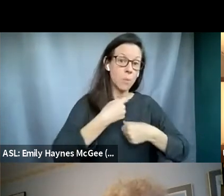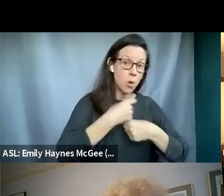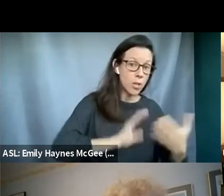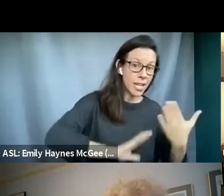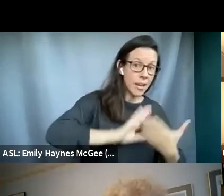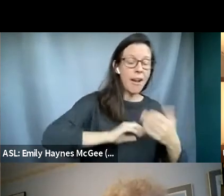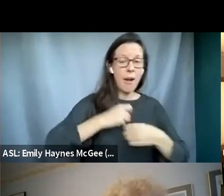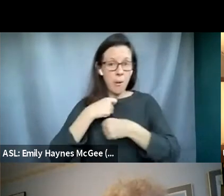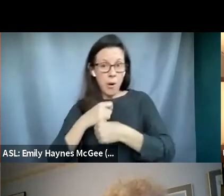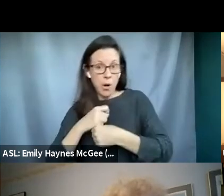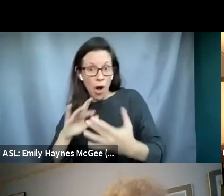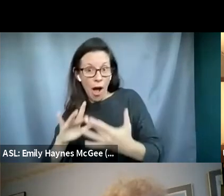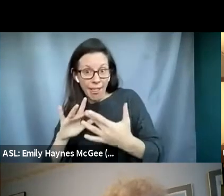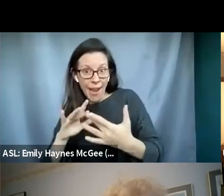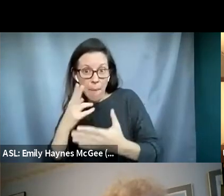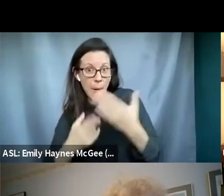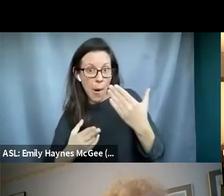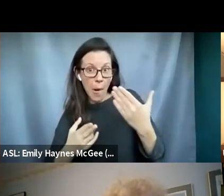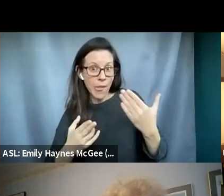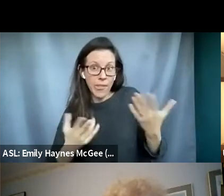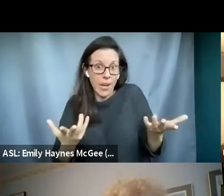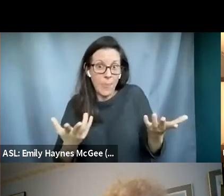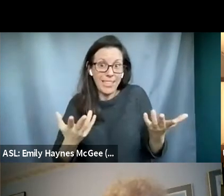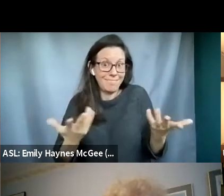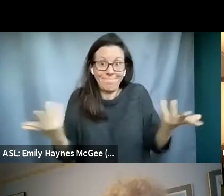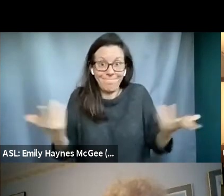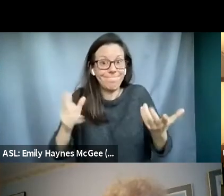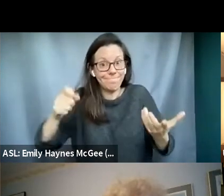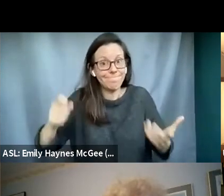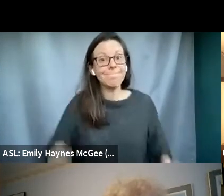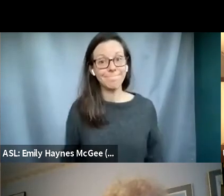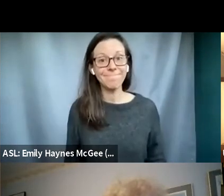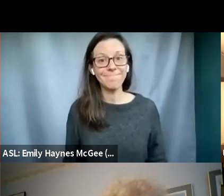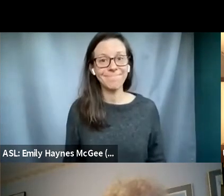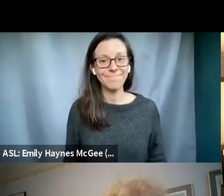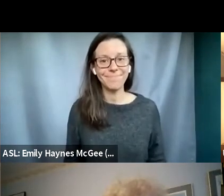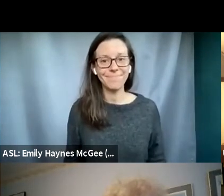line way dynamically. So yeah. Absolutely.